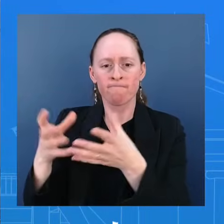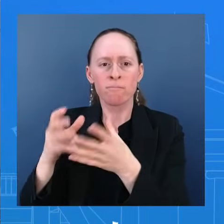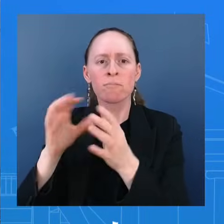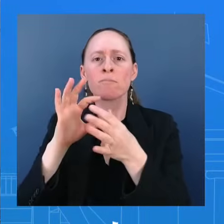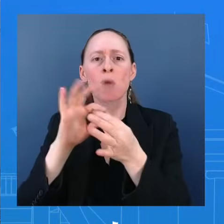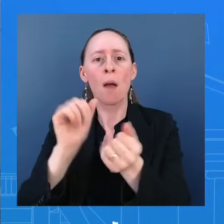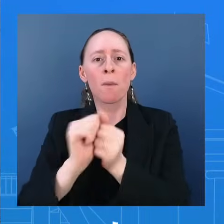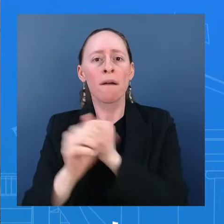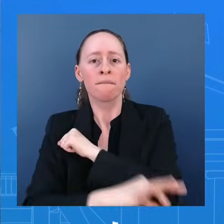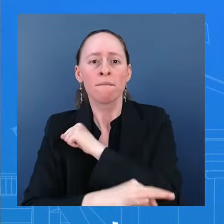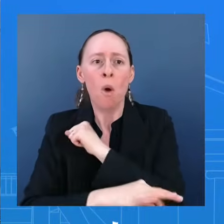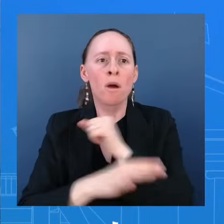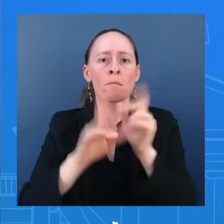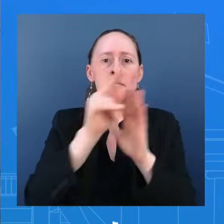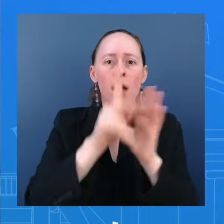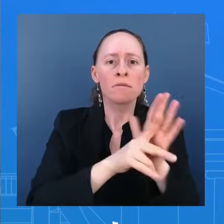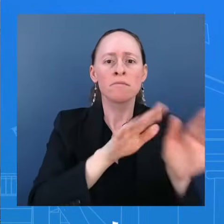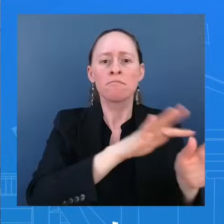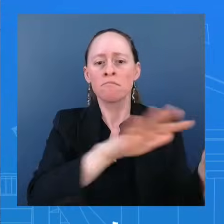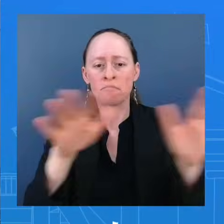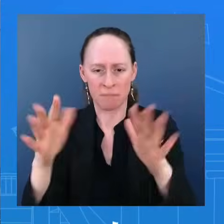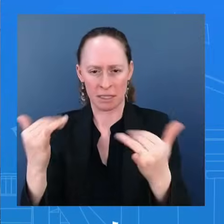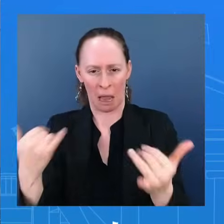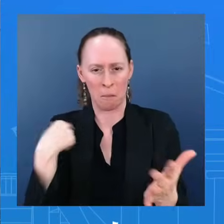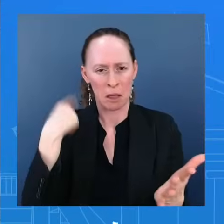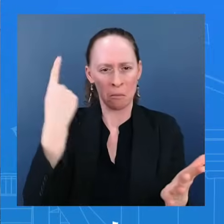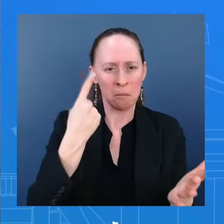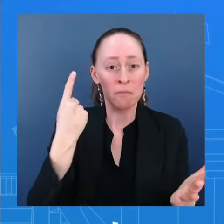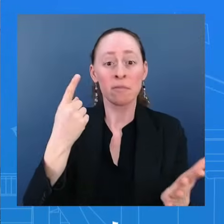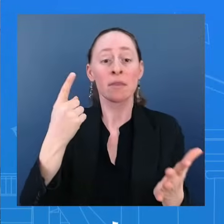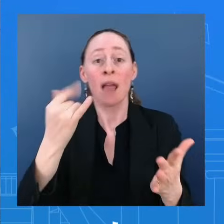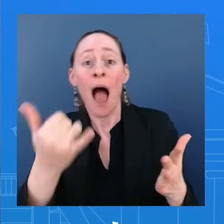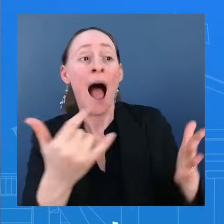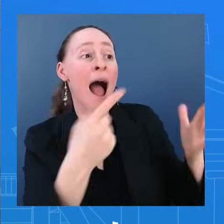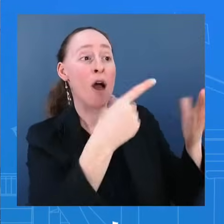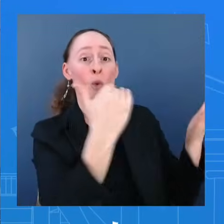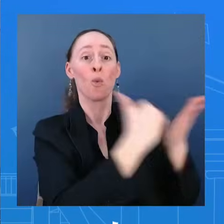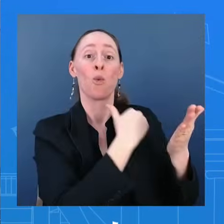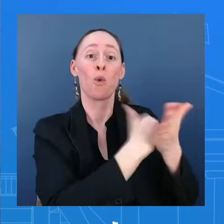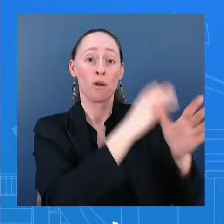to achieve the aims that you have? Or do you view it as this is really your negotiation to have,